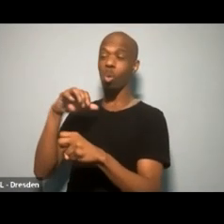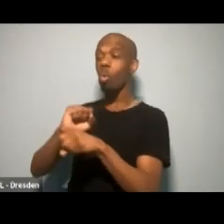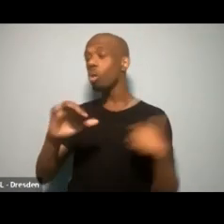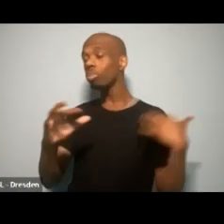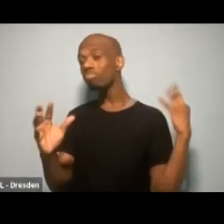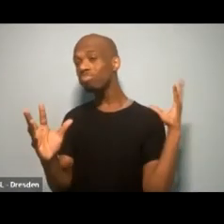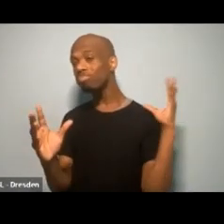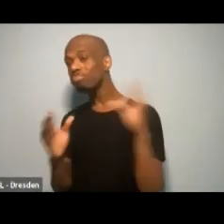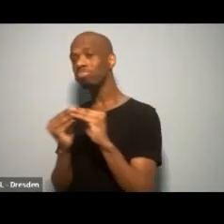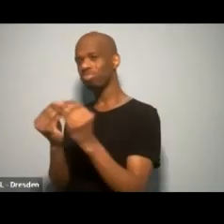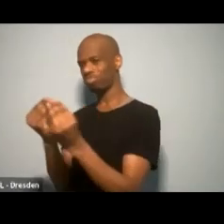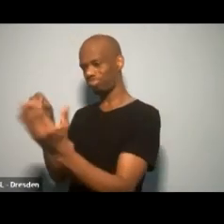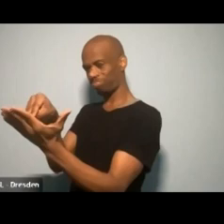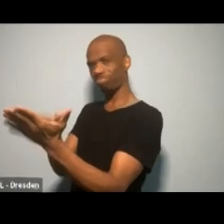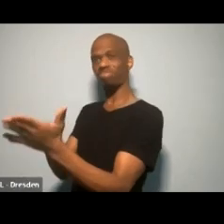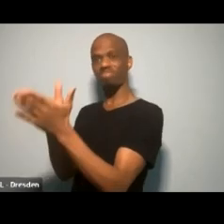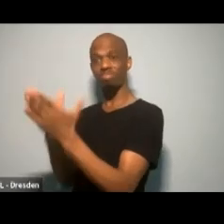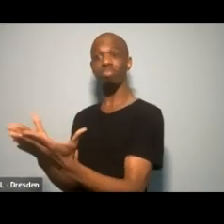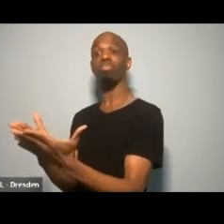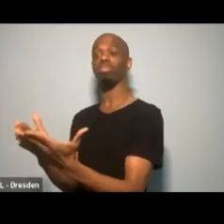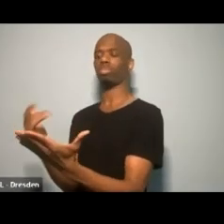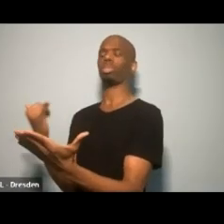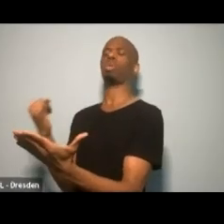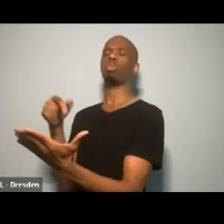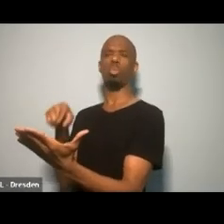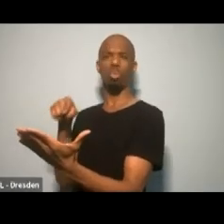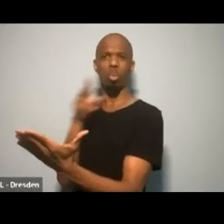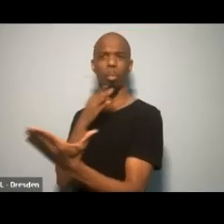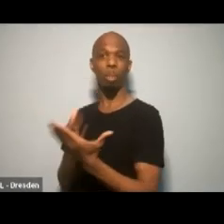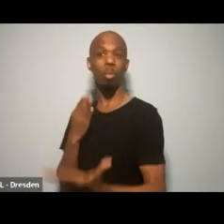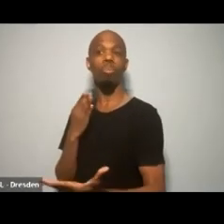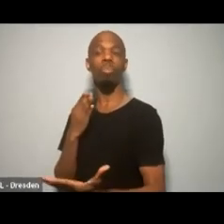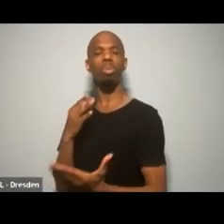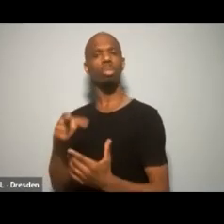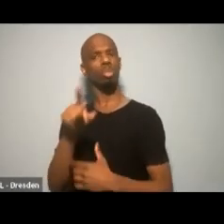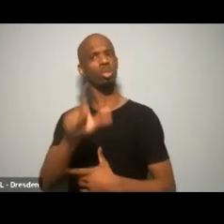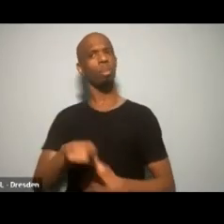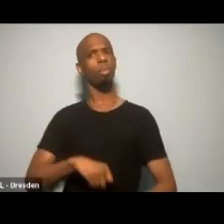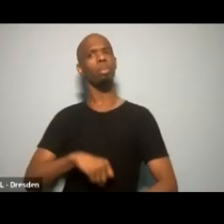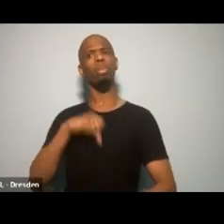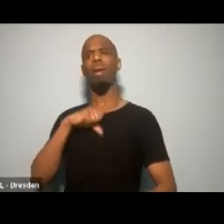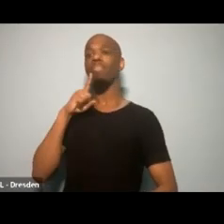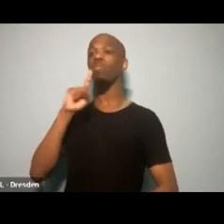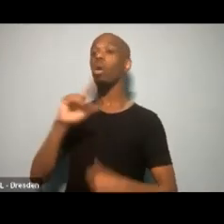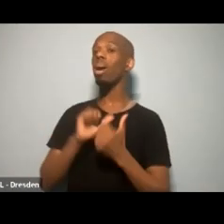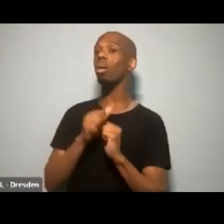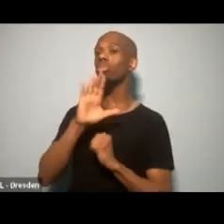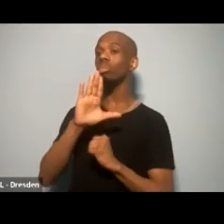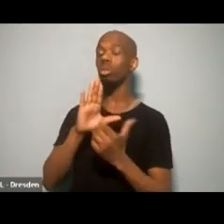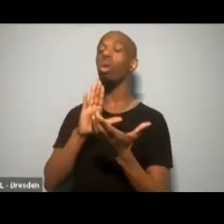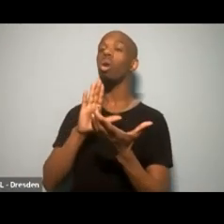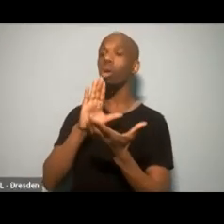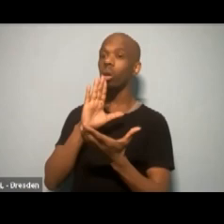and a great deal of optimism for the impact it will have in the interrelated fields of creative practice